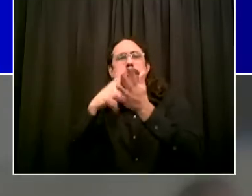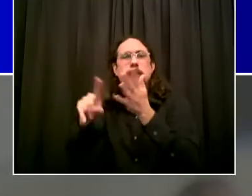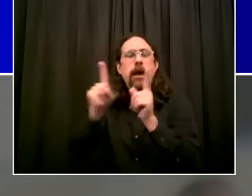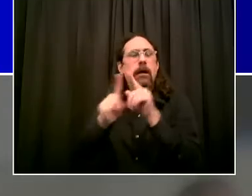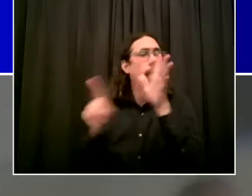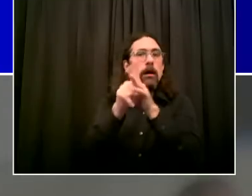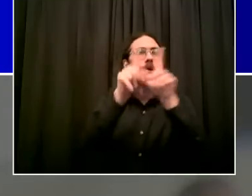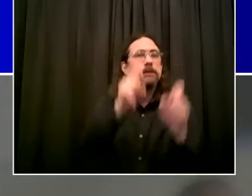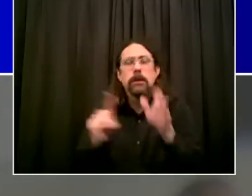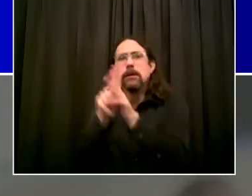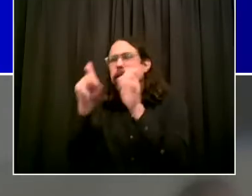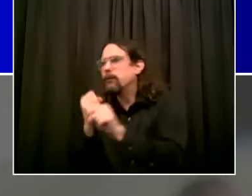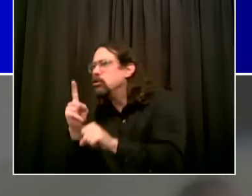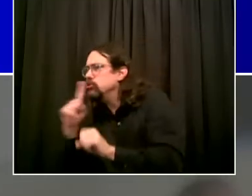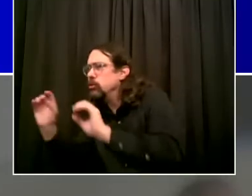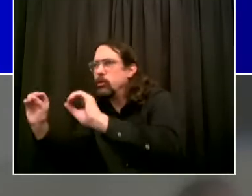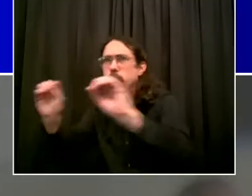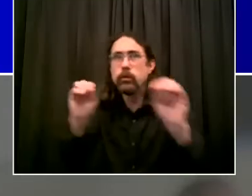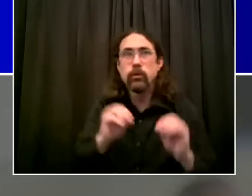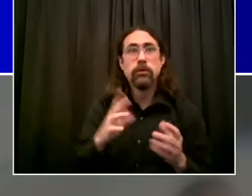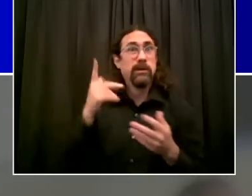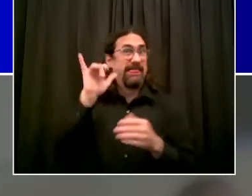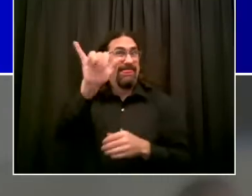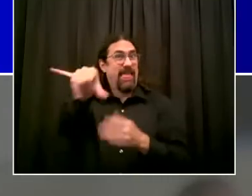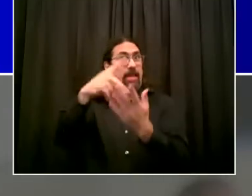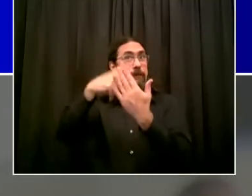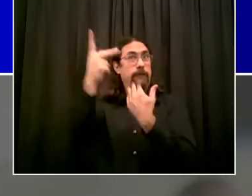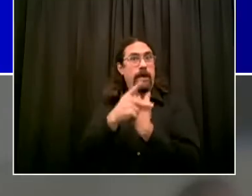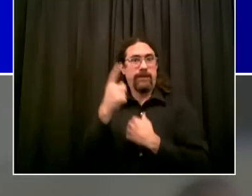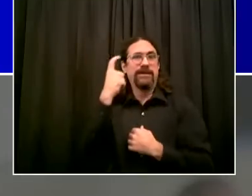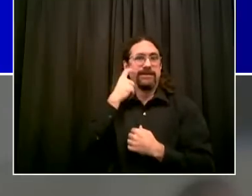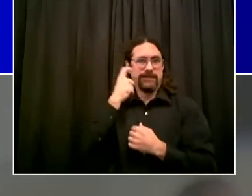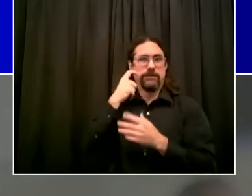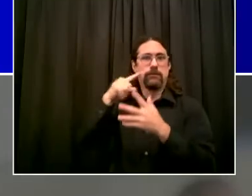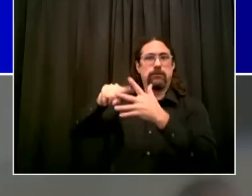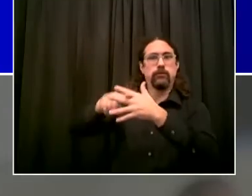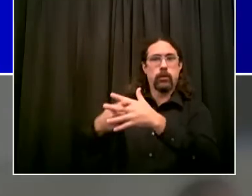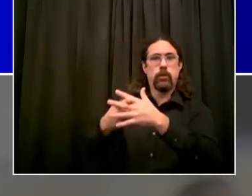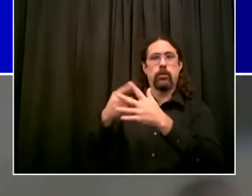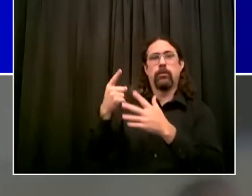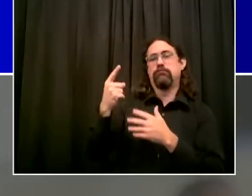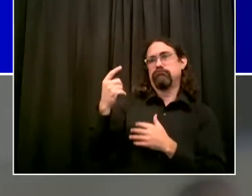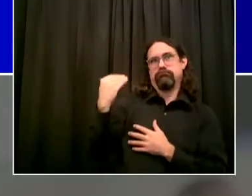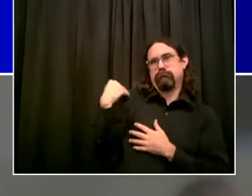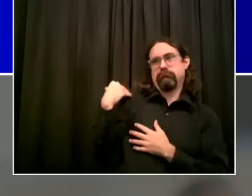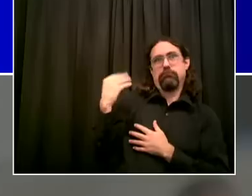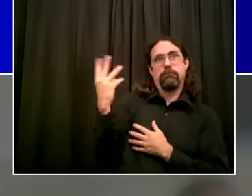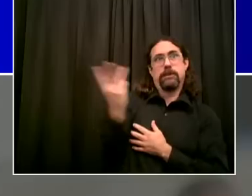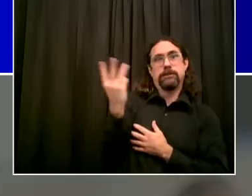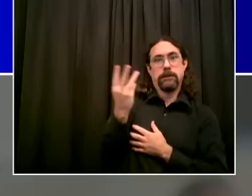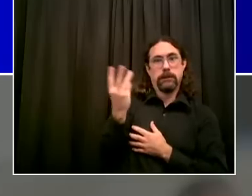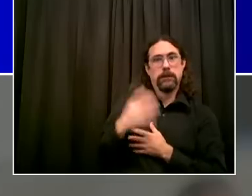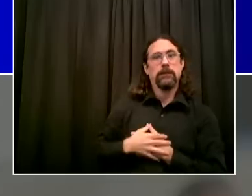TESTING AND 56 SCHOOLS. 1751 ADULTS AND STUDENTS TESTED